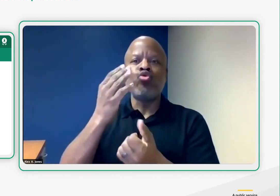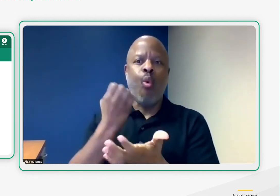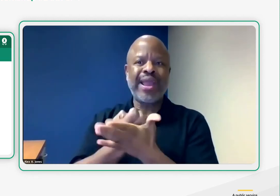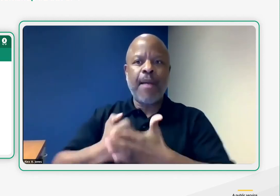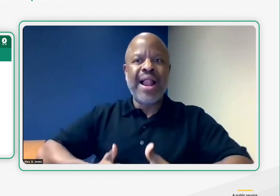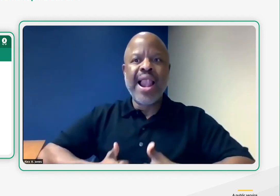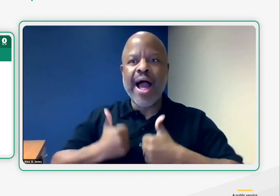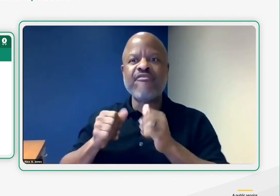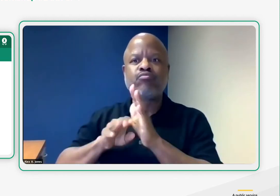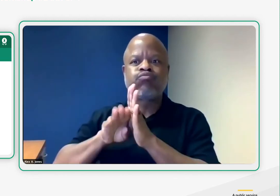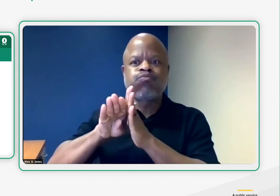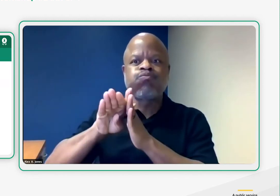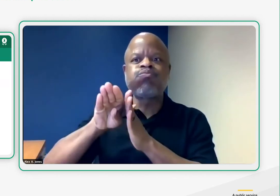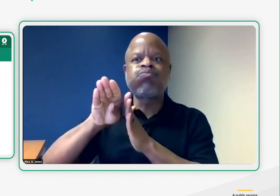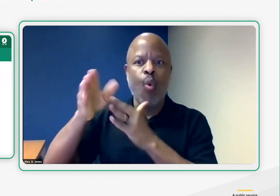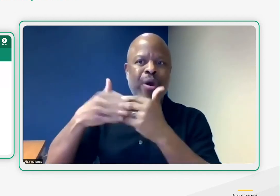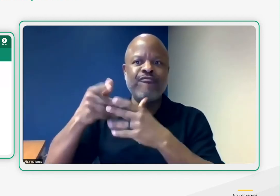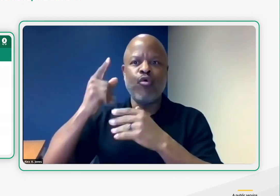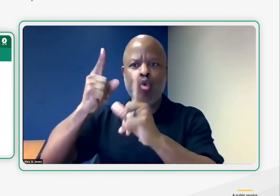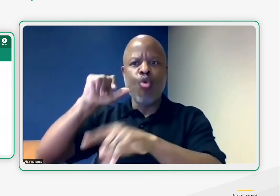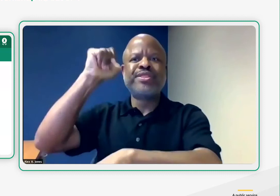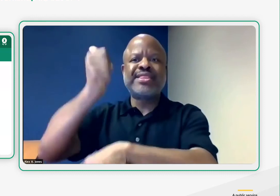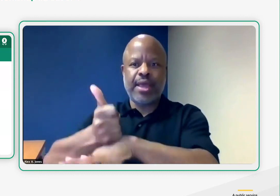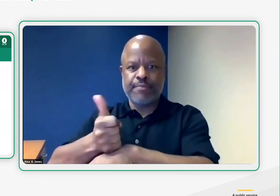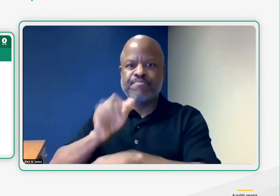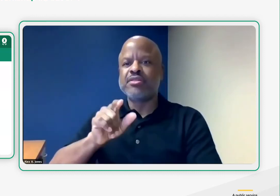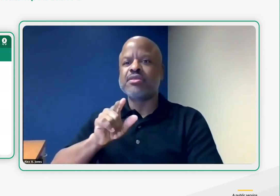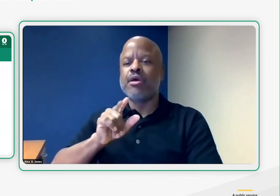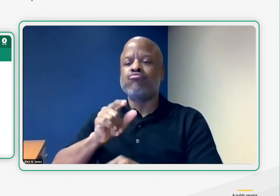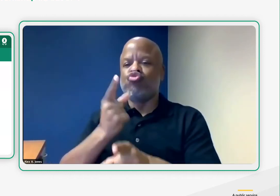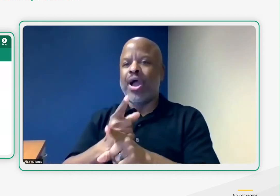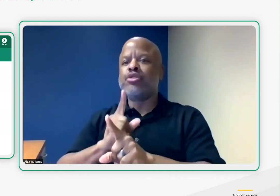And it's a way to develop stability in your economic life and livelihood.